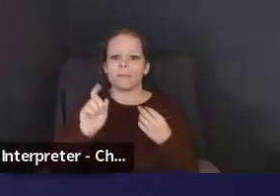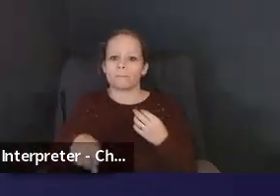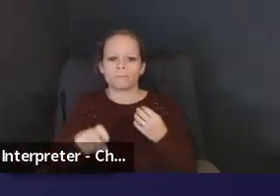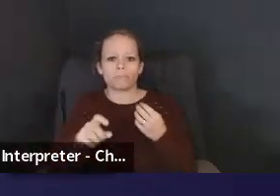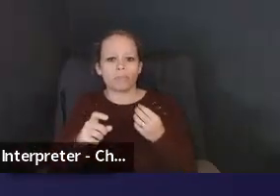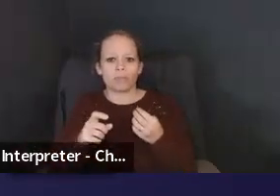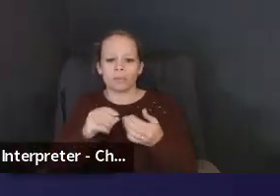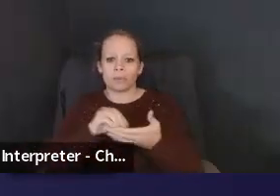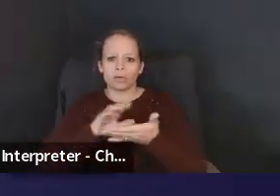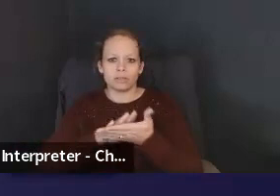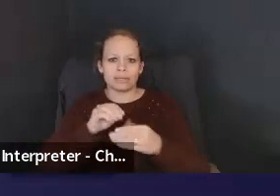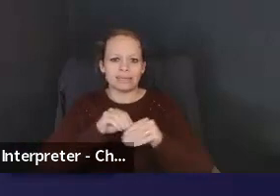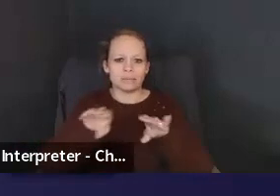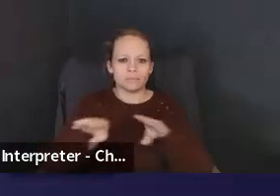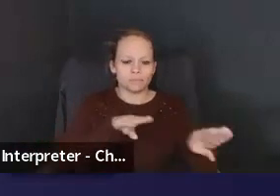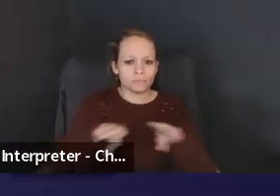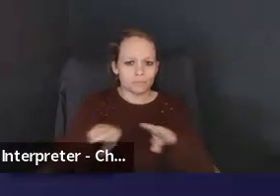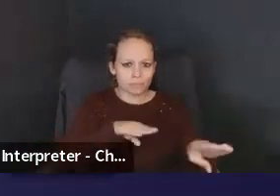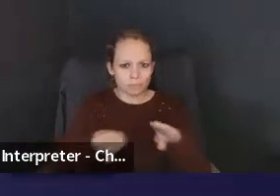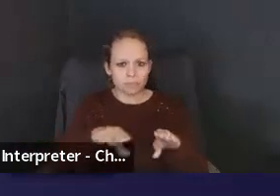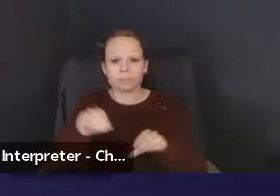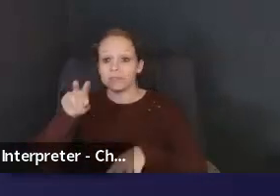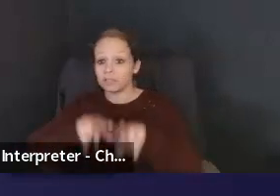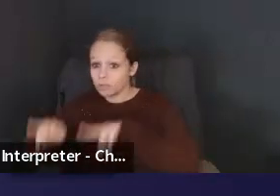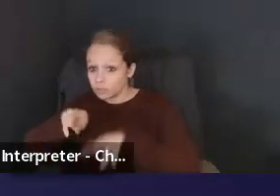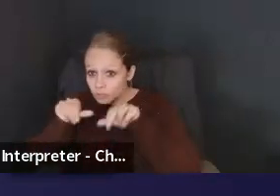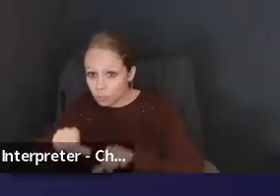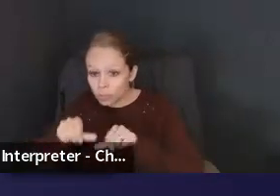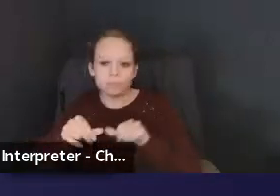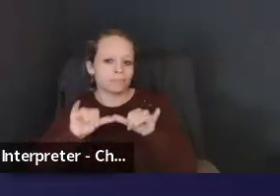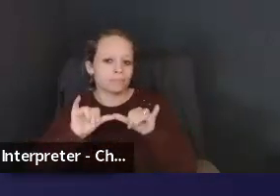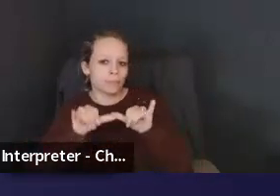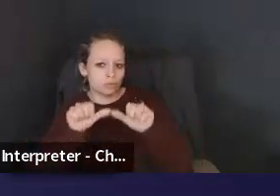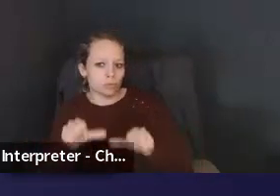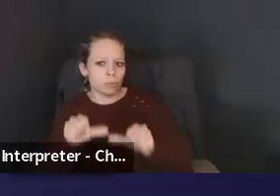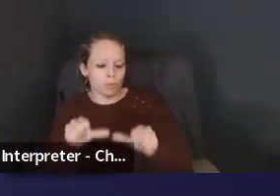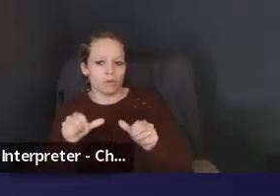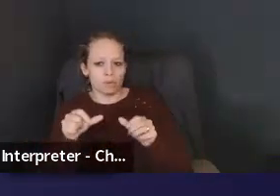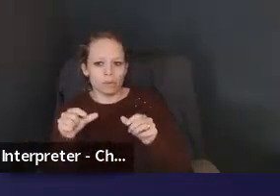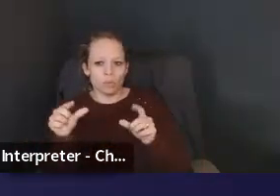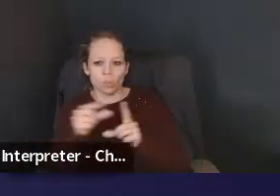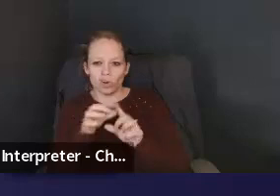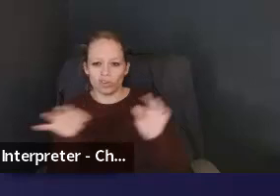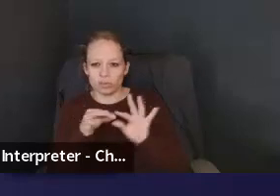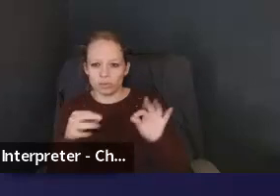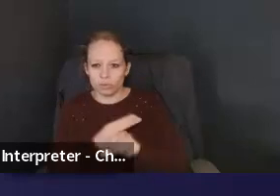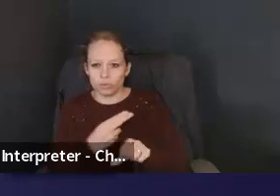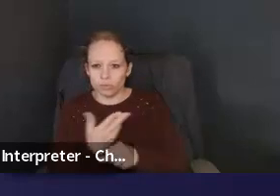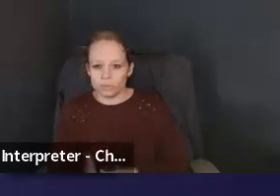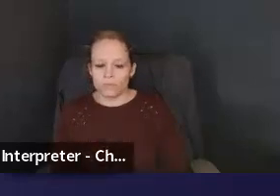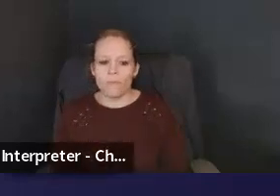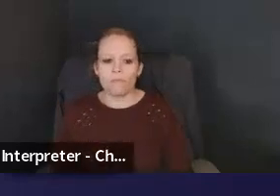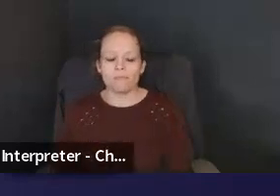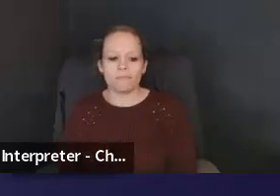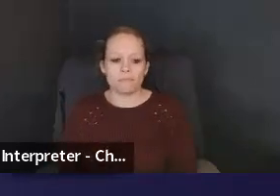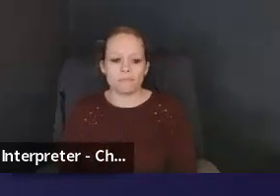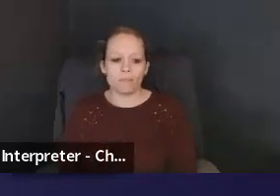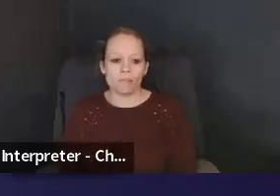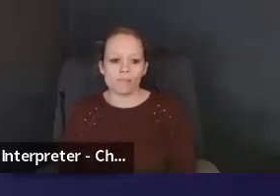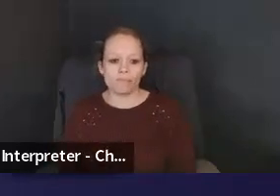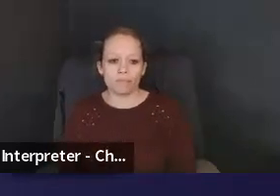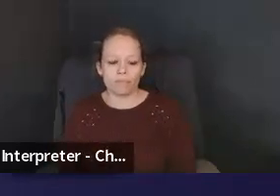in behavioral, observable, and measurable terms. That's a mouthful. But, you have to sort of know,